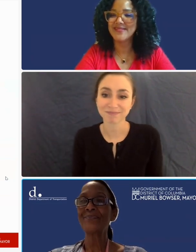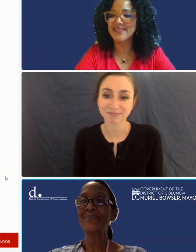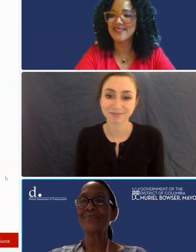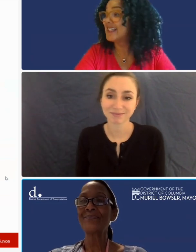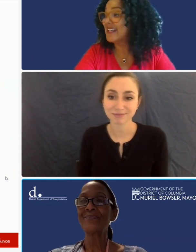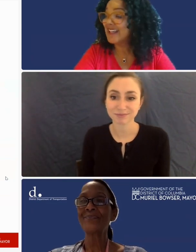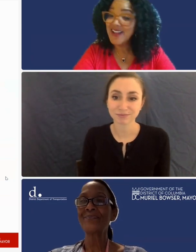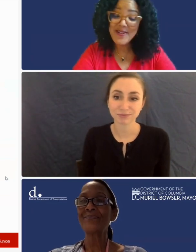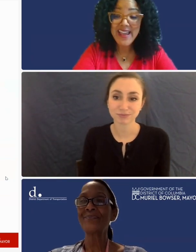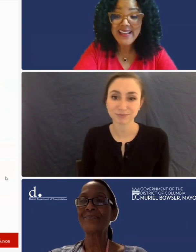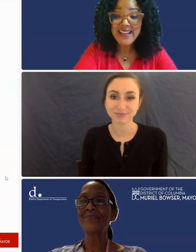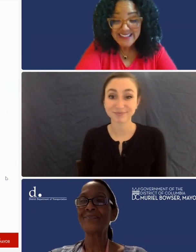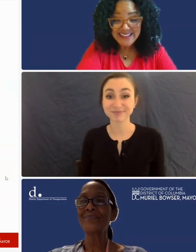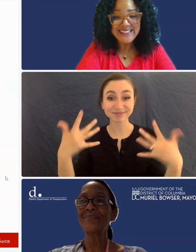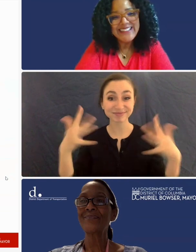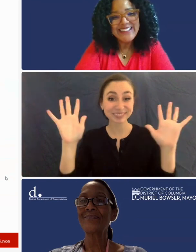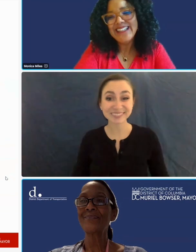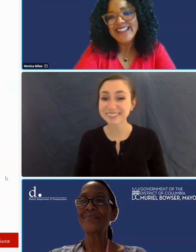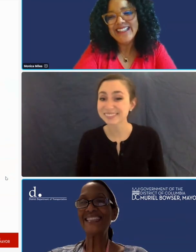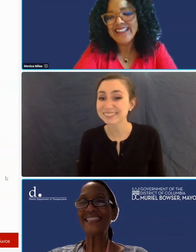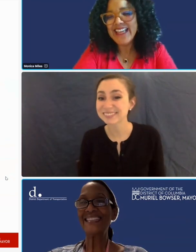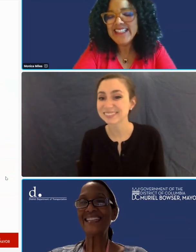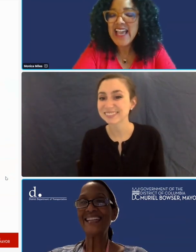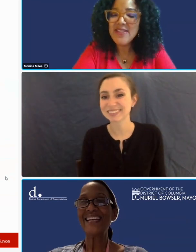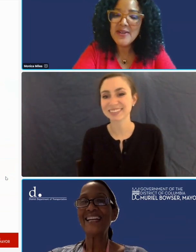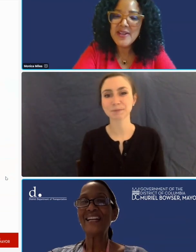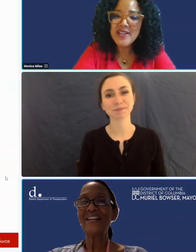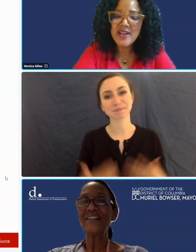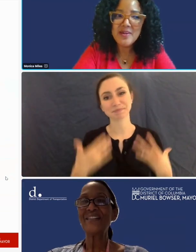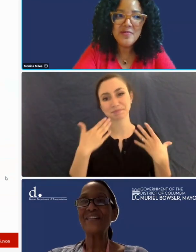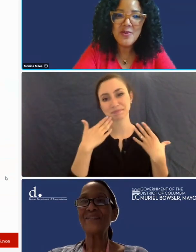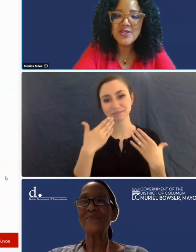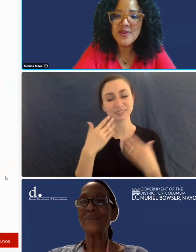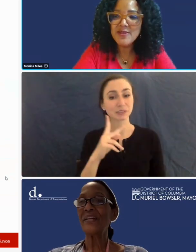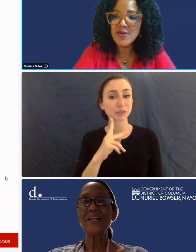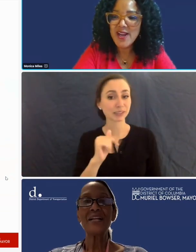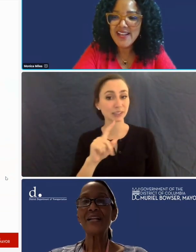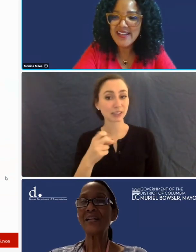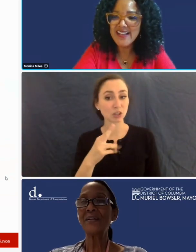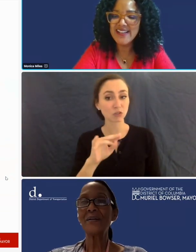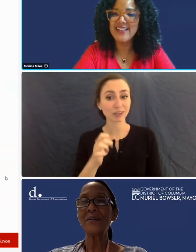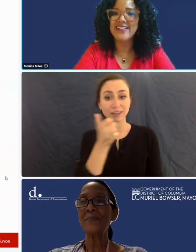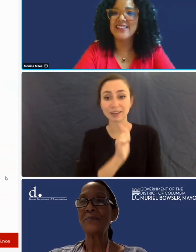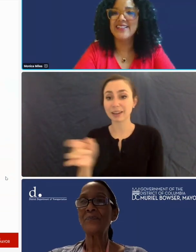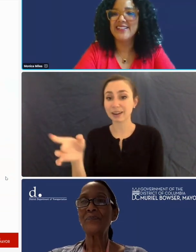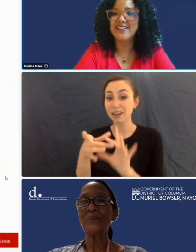that's all we have okay thanks catherine are there any um words from troy uh yes